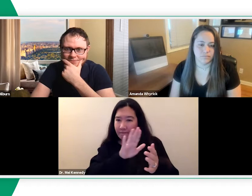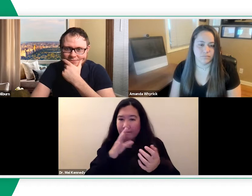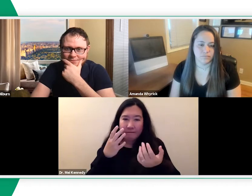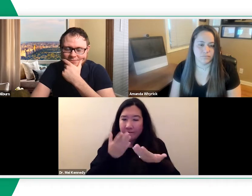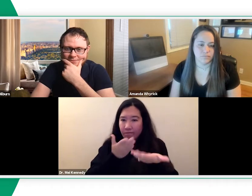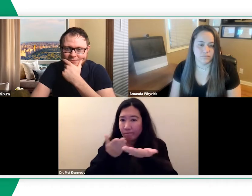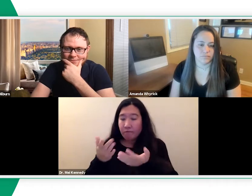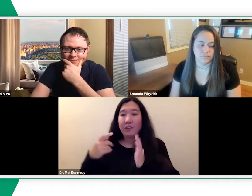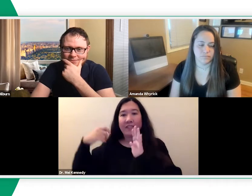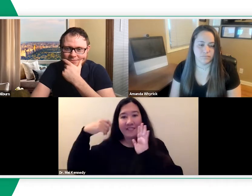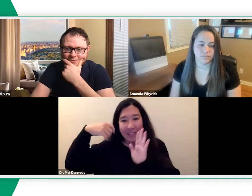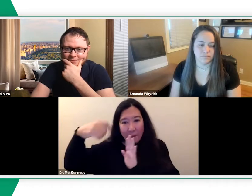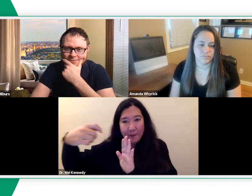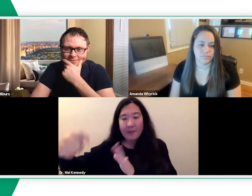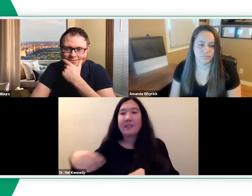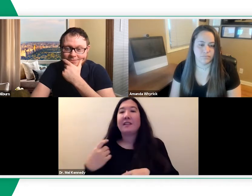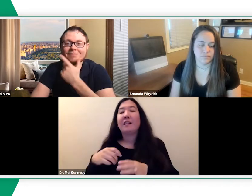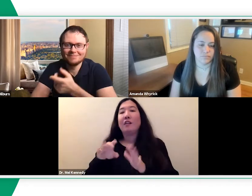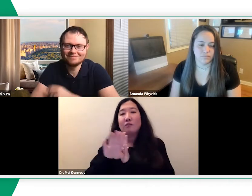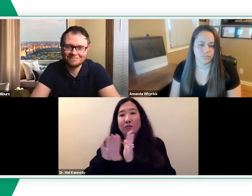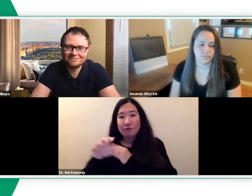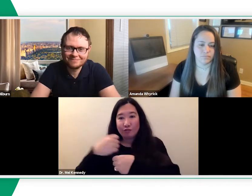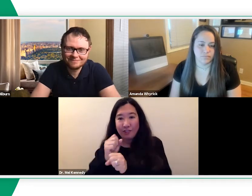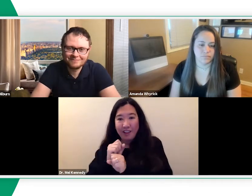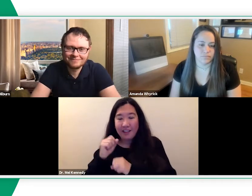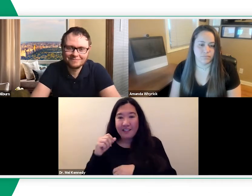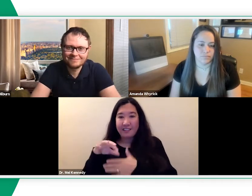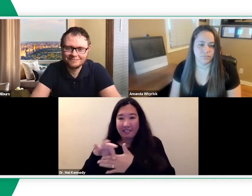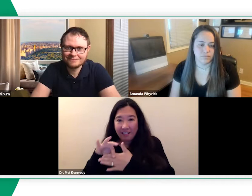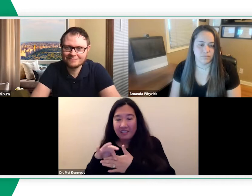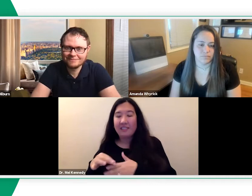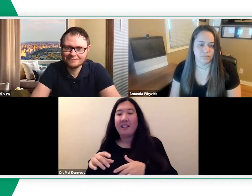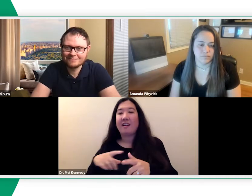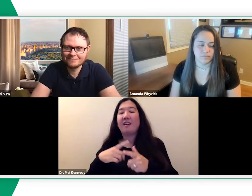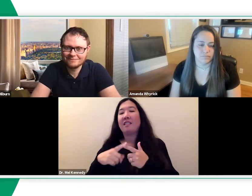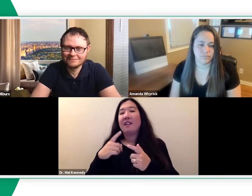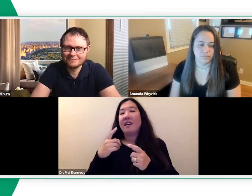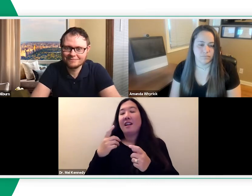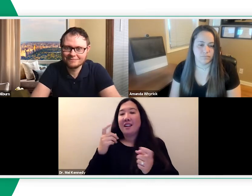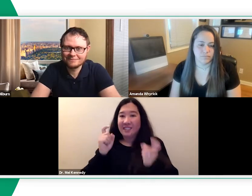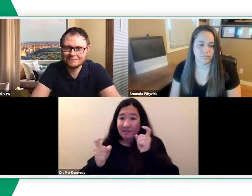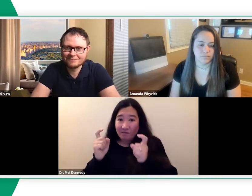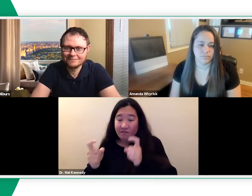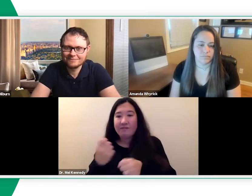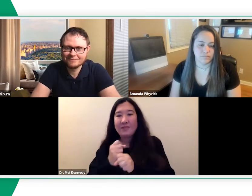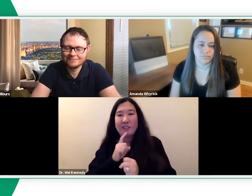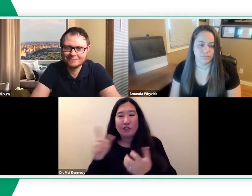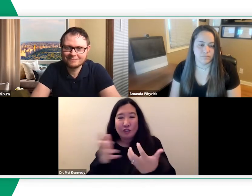from pulling in subject matter experts; and the filming and creating of the content; and